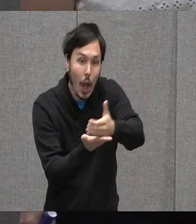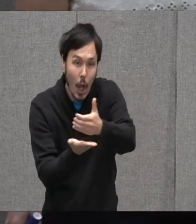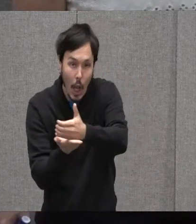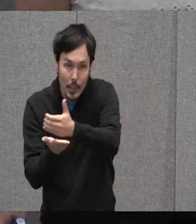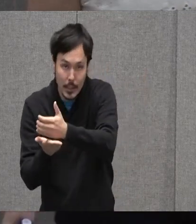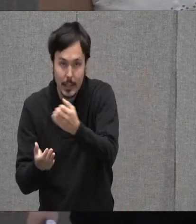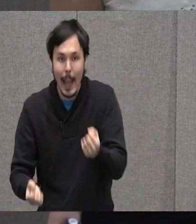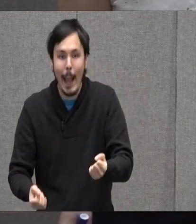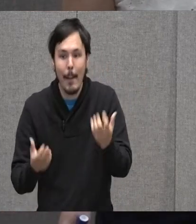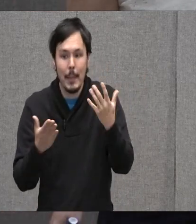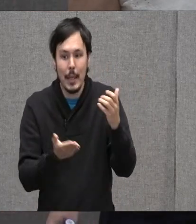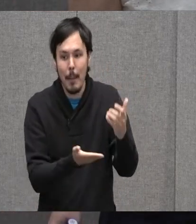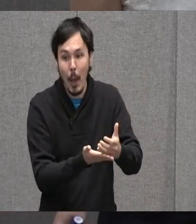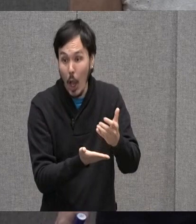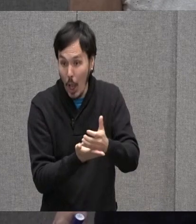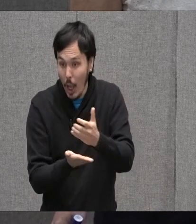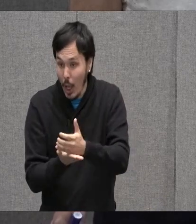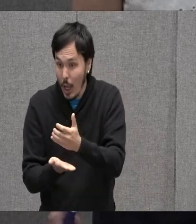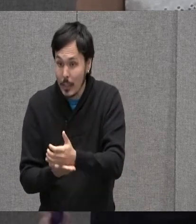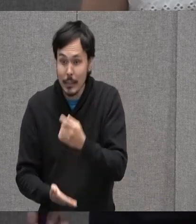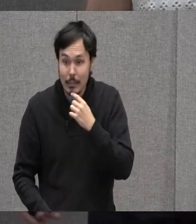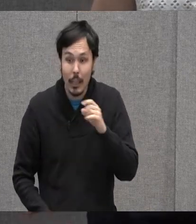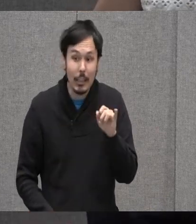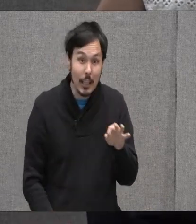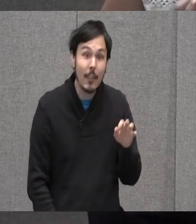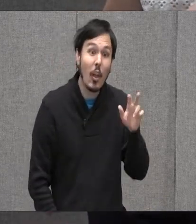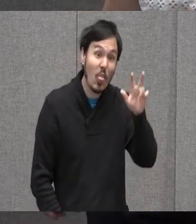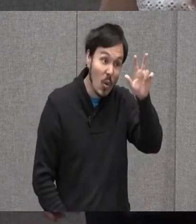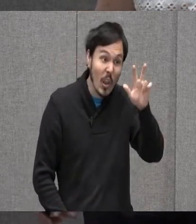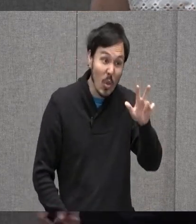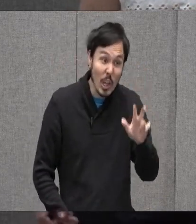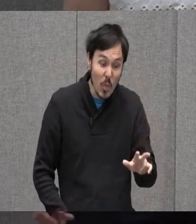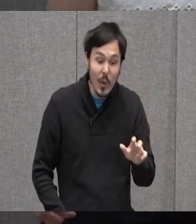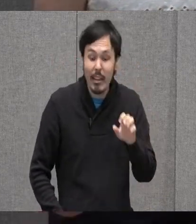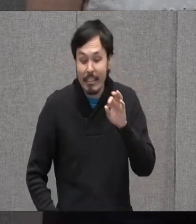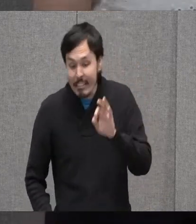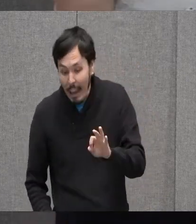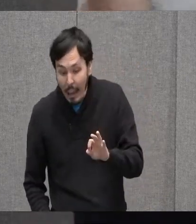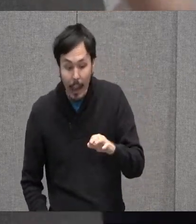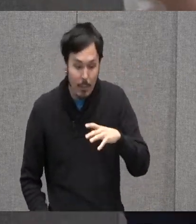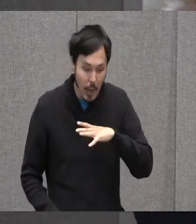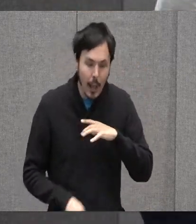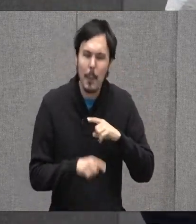So telling you that it's three, three, three, three, three, three equals nine. Yeah, you gotta have the pots.